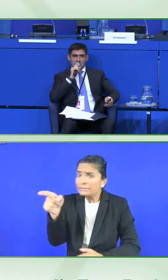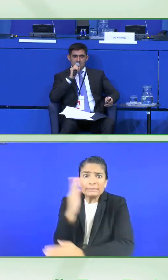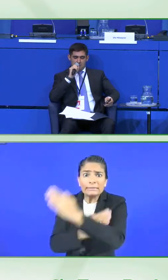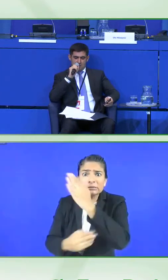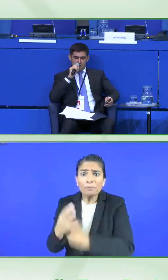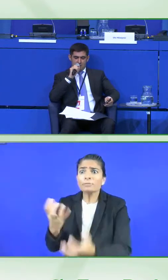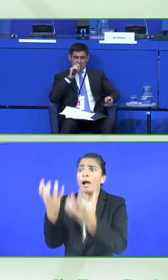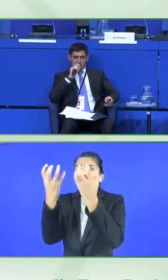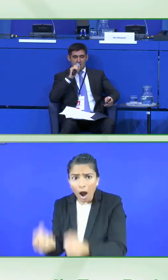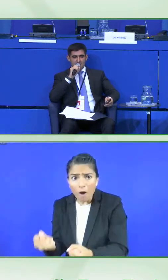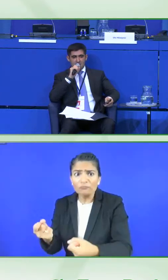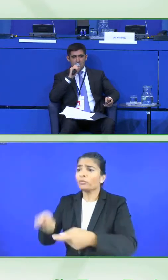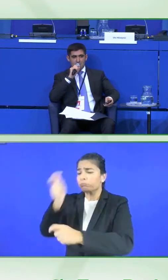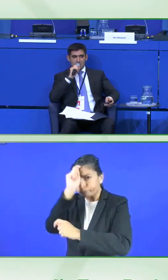module.